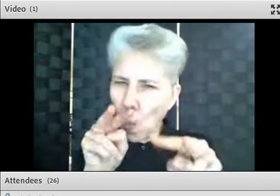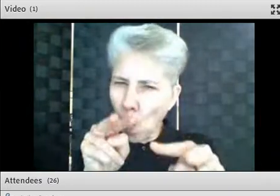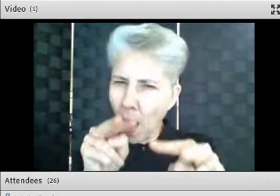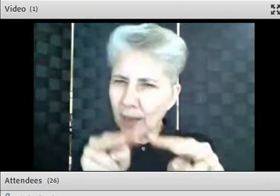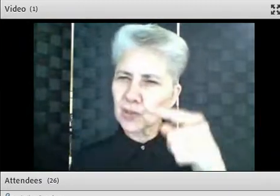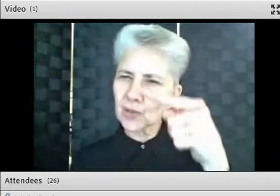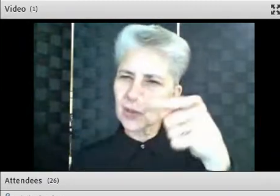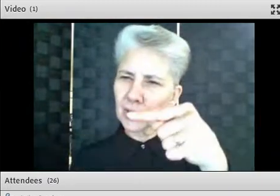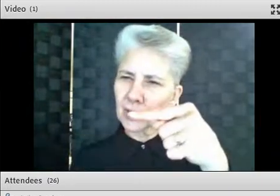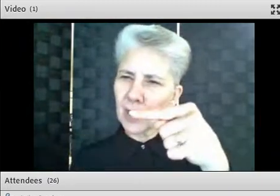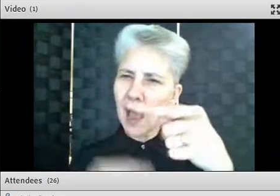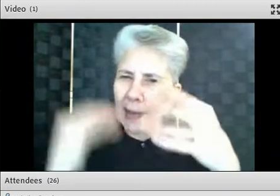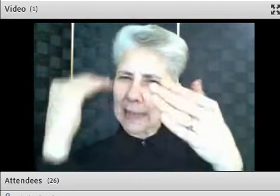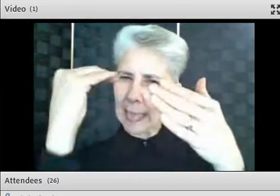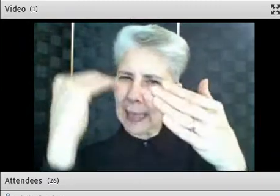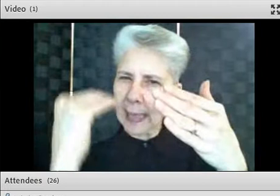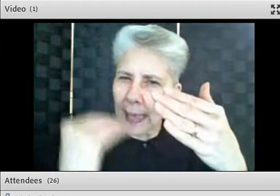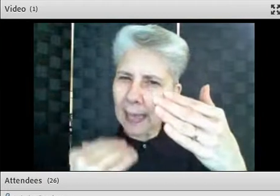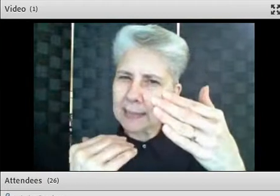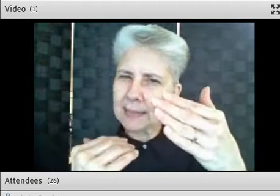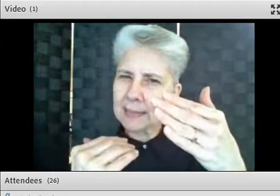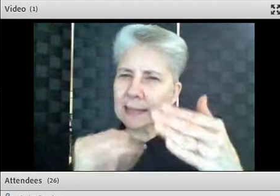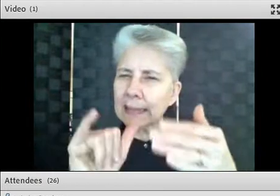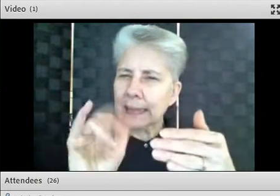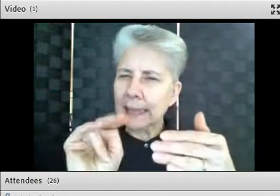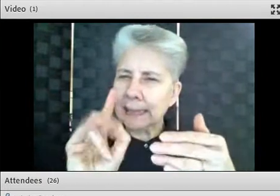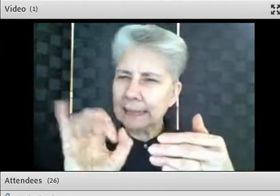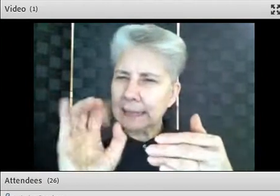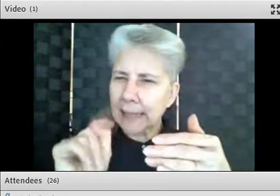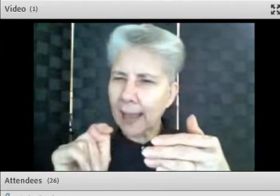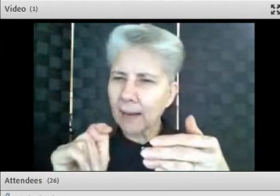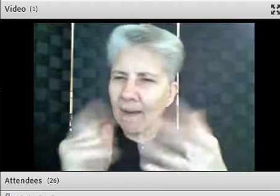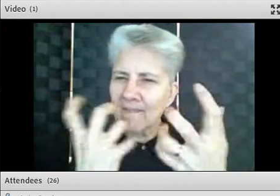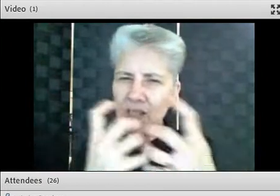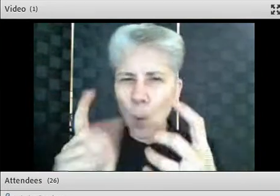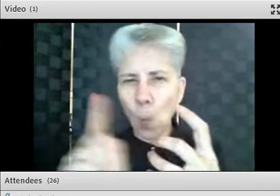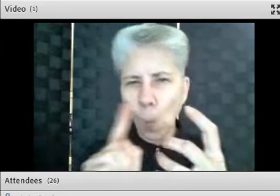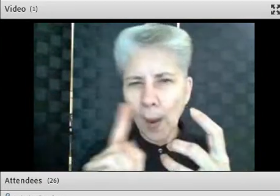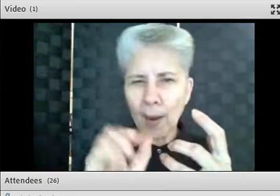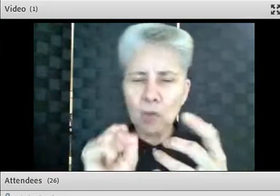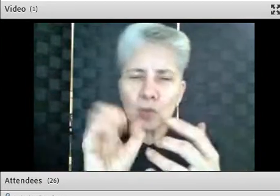close attention to that hierarchy so you know, you know, what fits where, like, right,